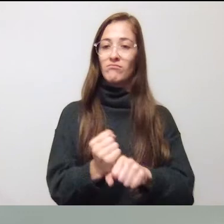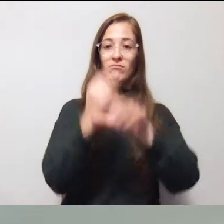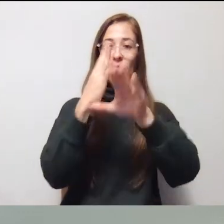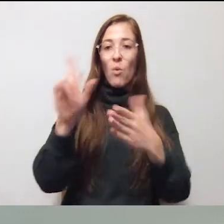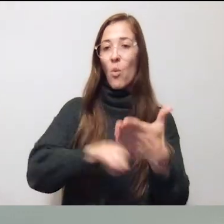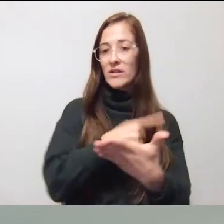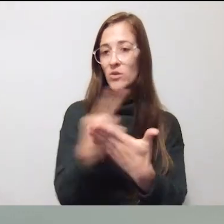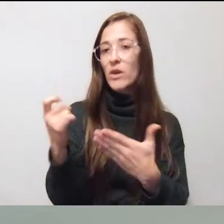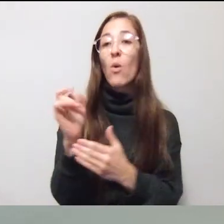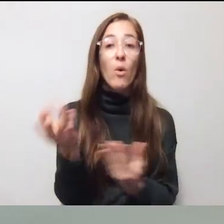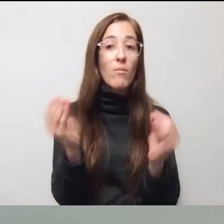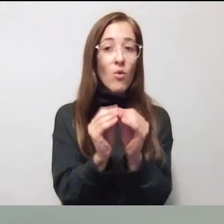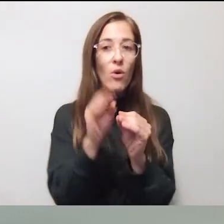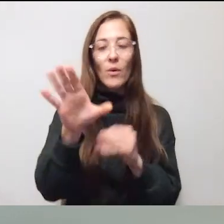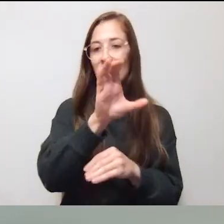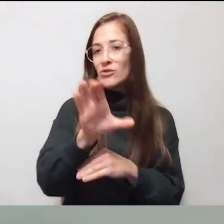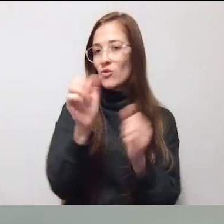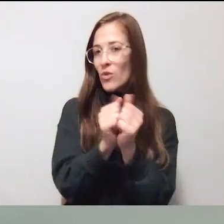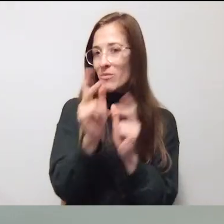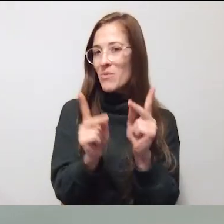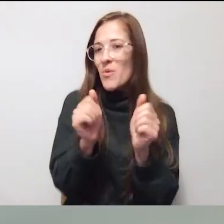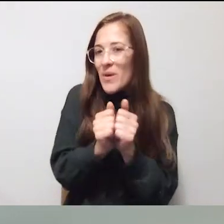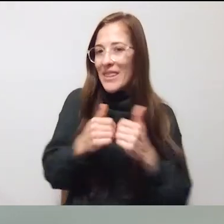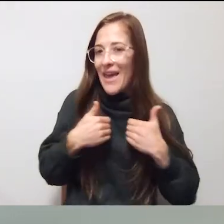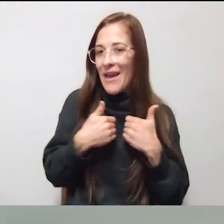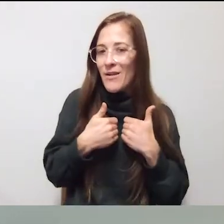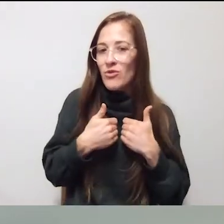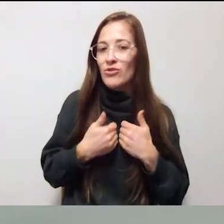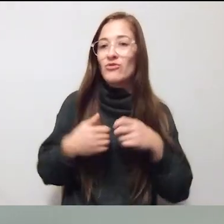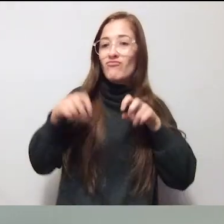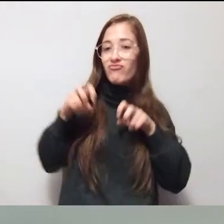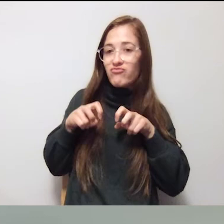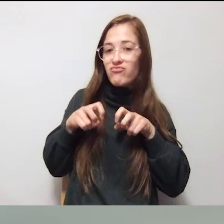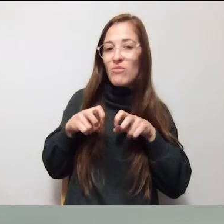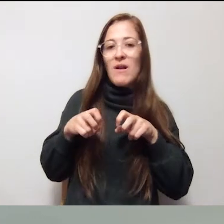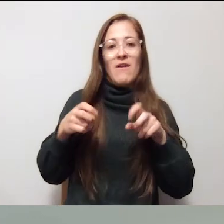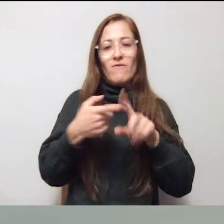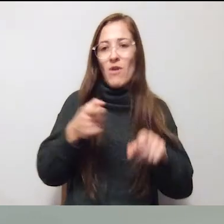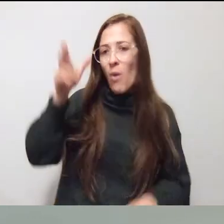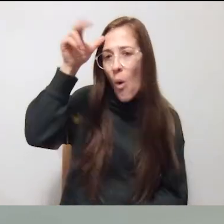where you actually Zoom with individuals with animals from miniature horses to chickens to dogs.